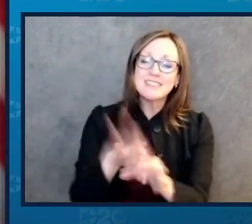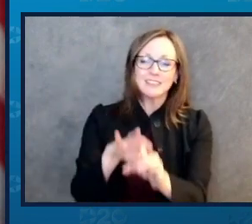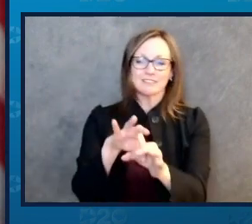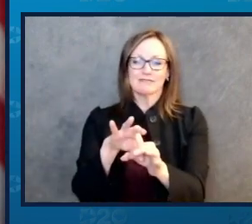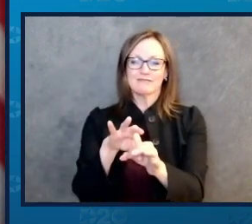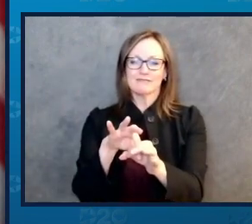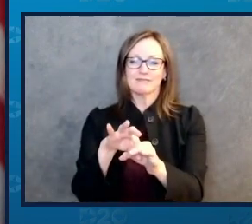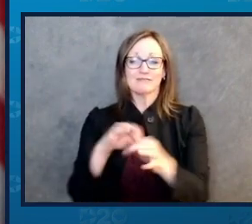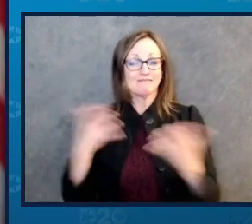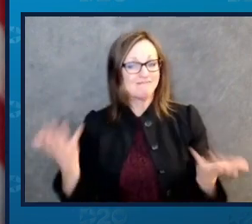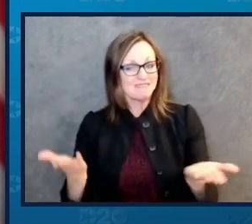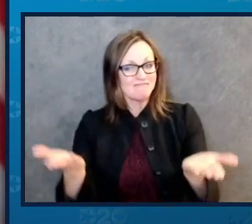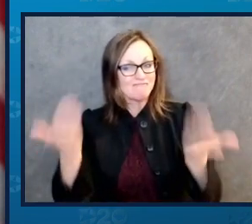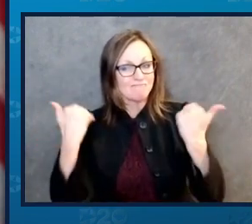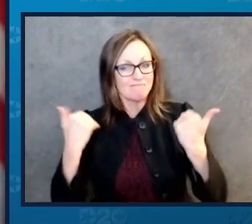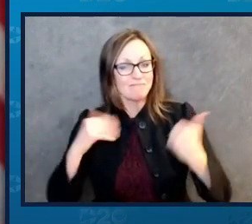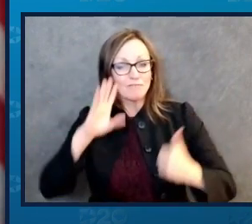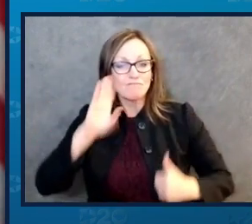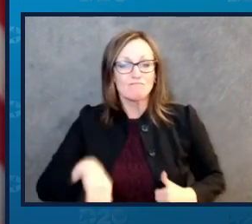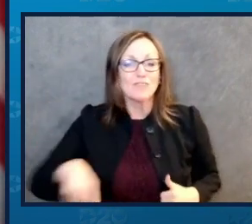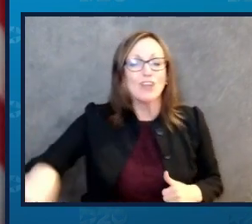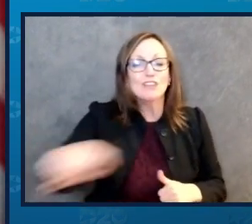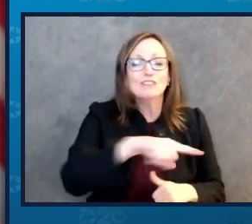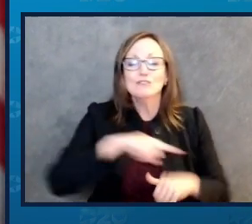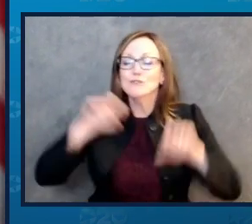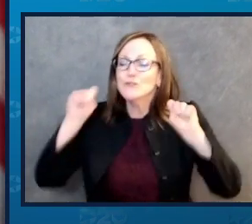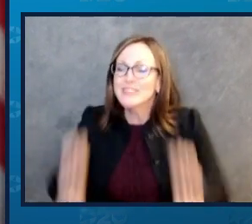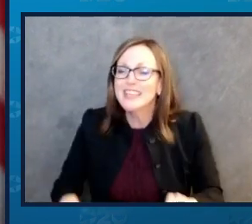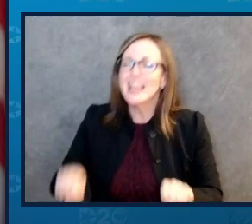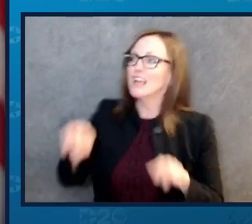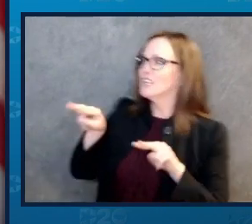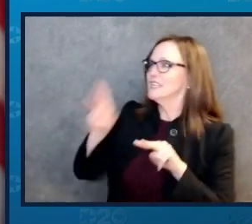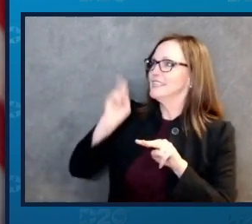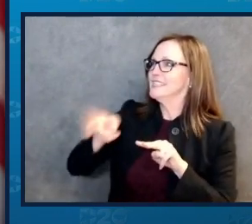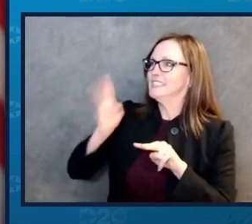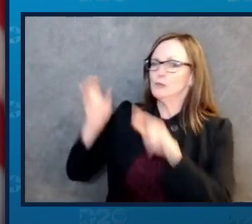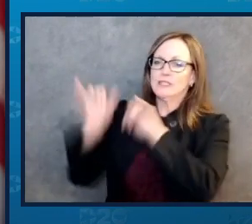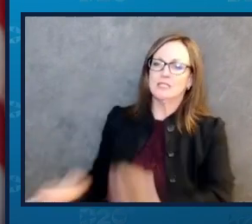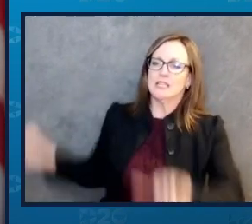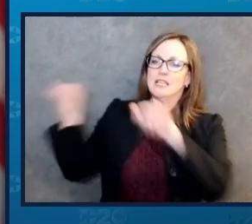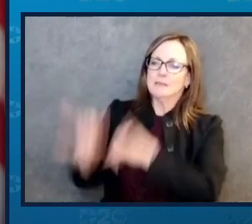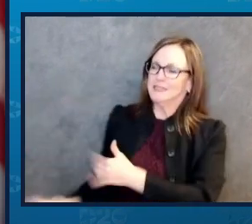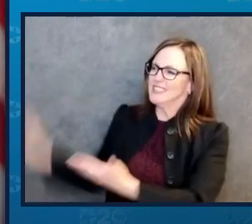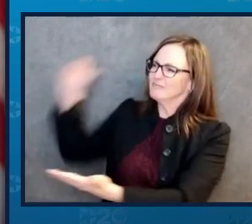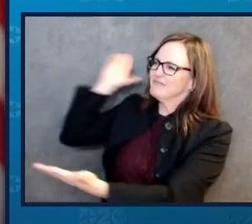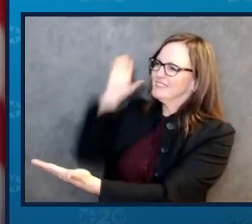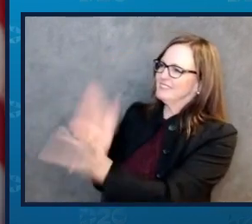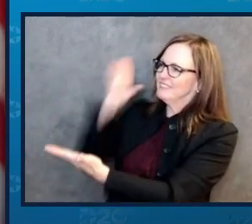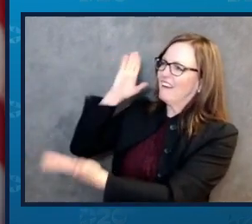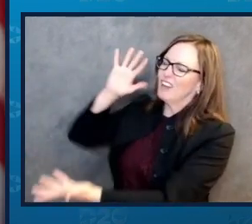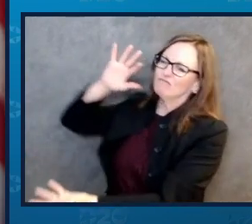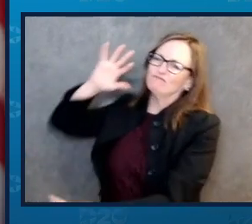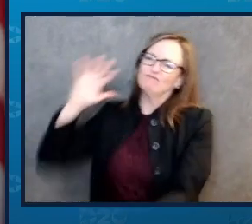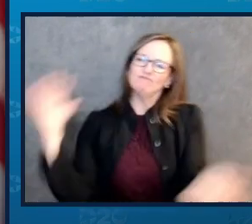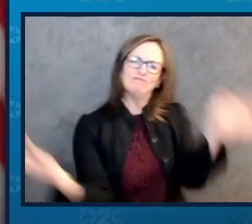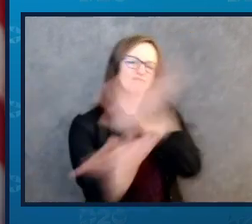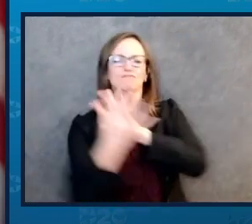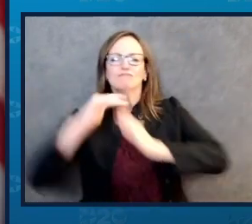COURSE OF HISTORY. WE'RE ALL IN THE FIGHT.